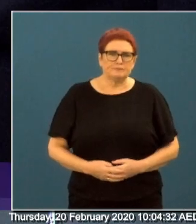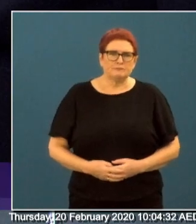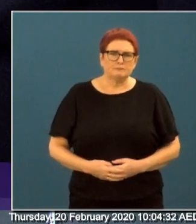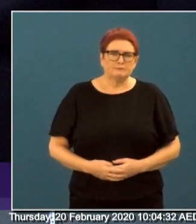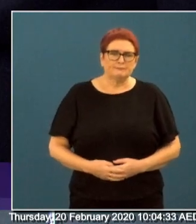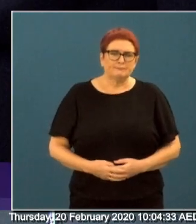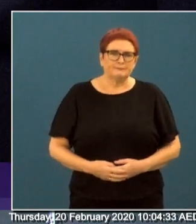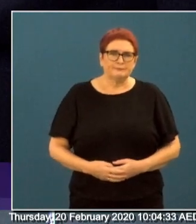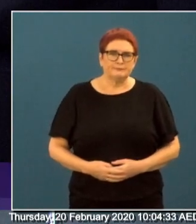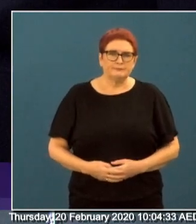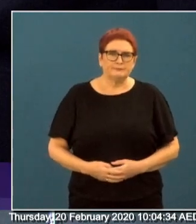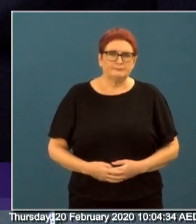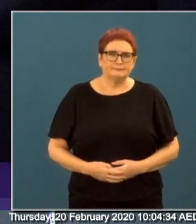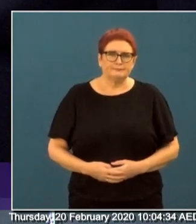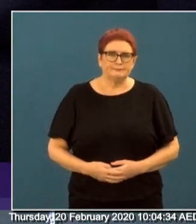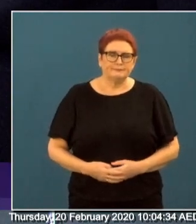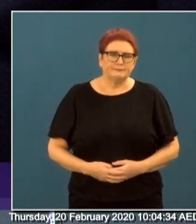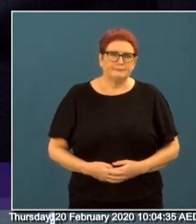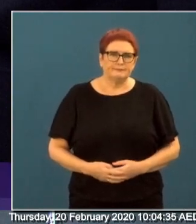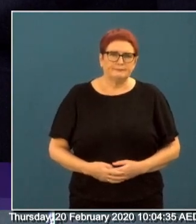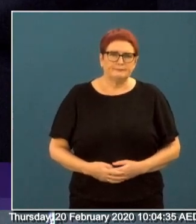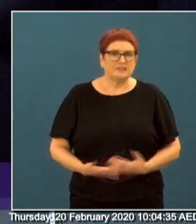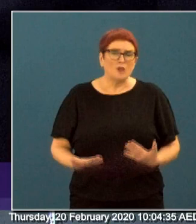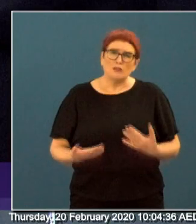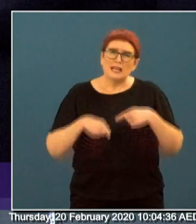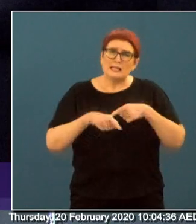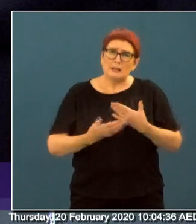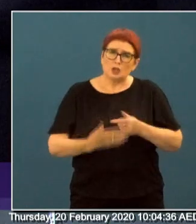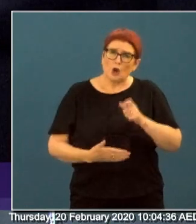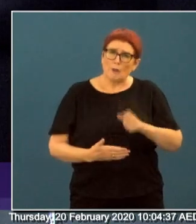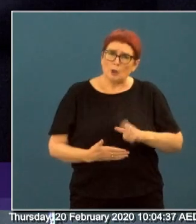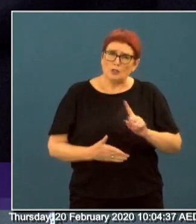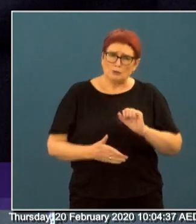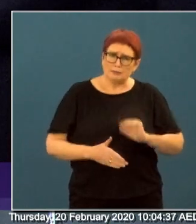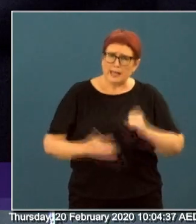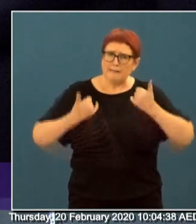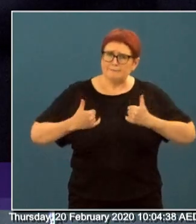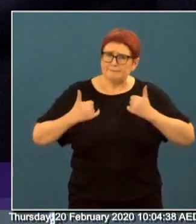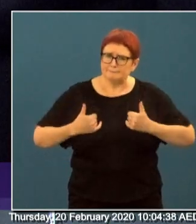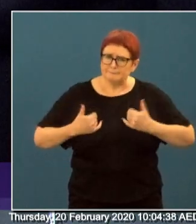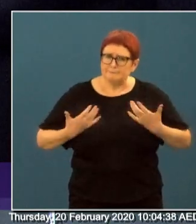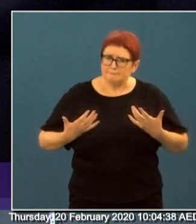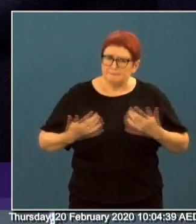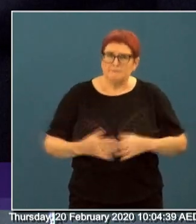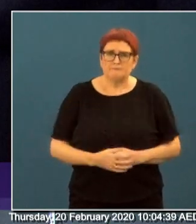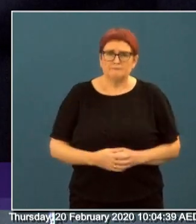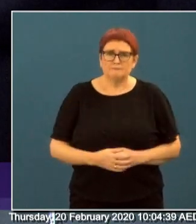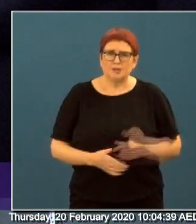Base it around patient or client journey, if you will. When someone presents with a problem,